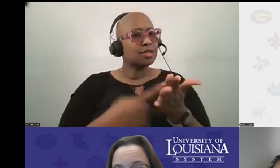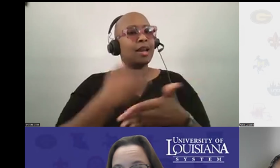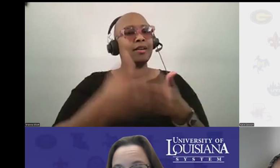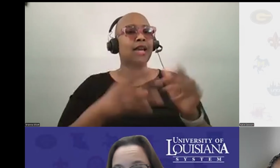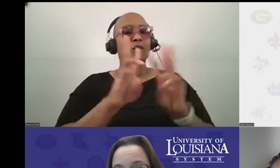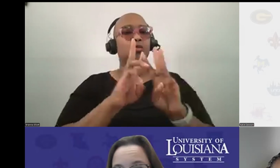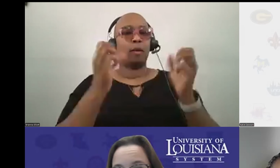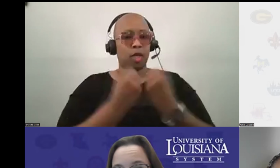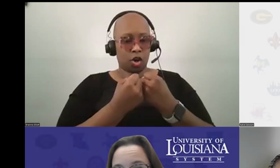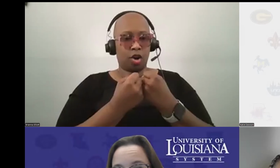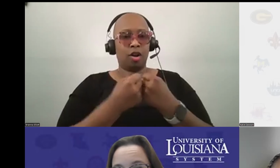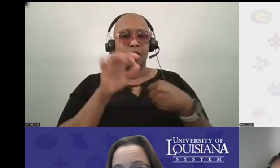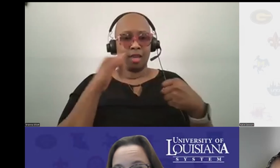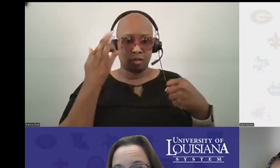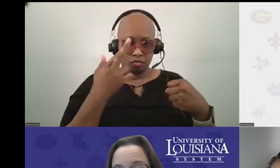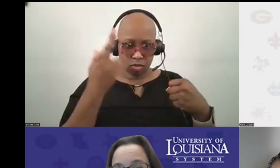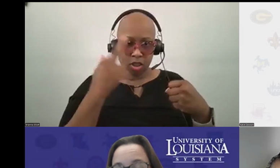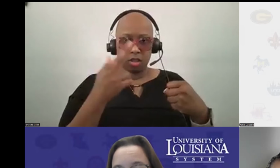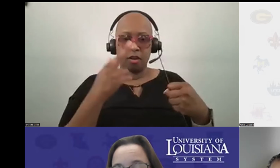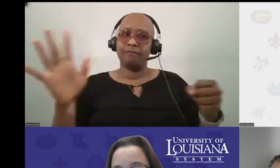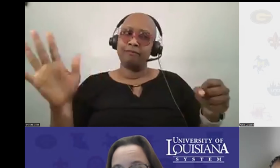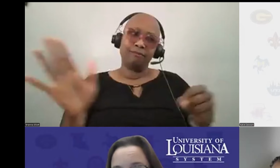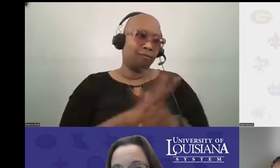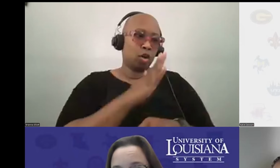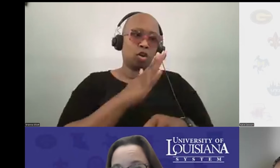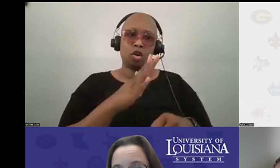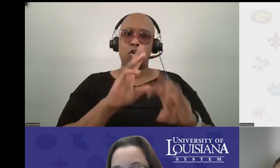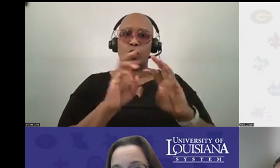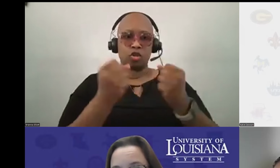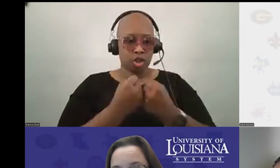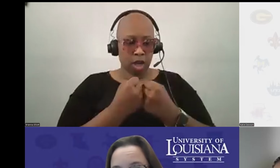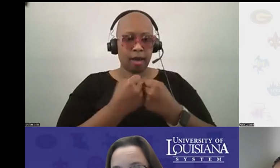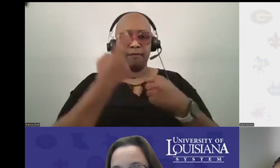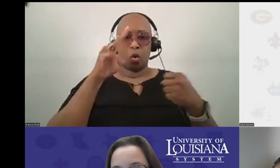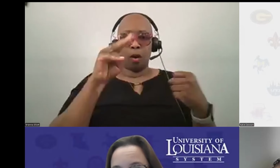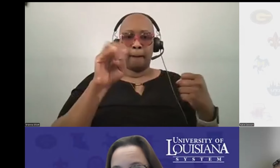a whole session that's dedicated to media that's going to be those um audio descriptions and audio